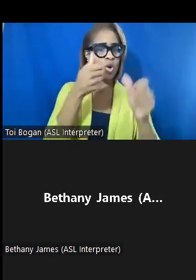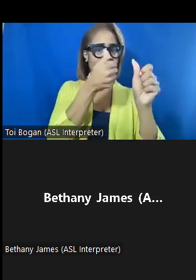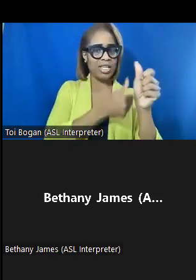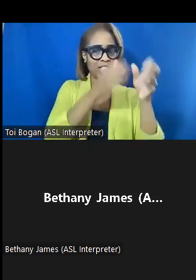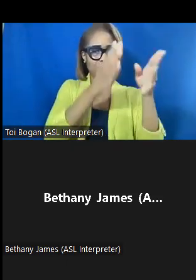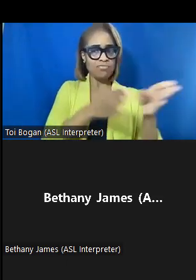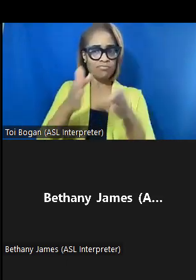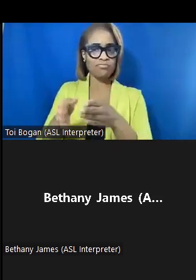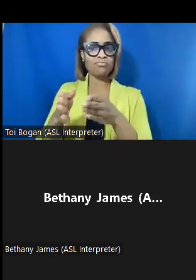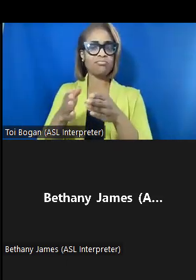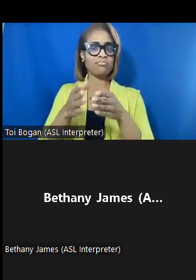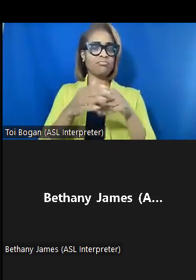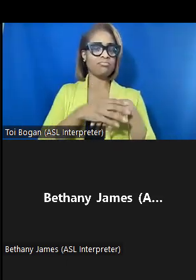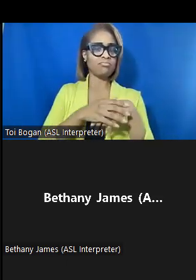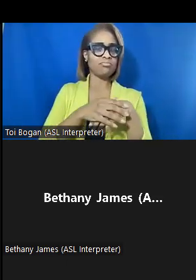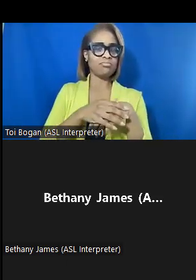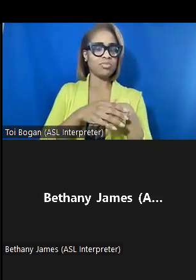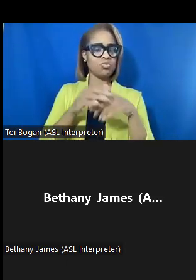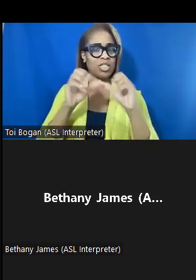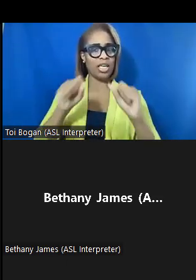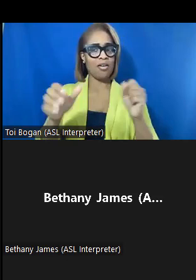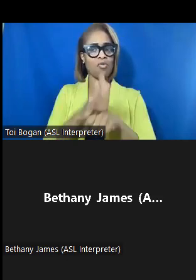sure that they're able to benefit fully from the program, service, or activity.